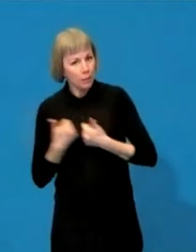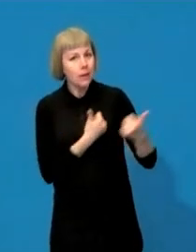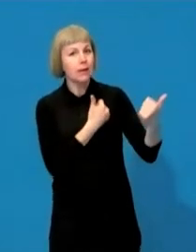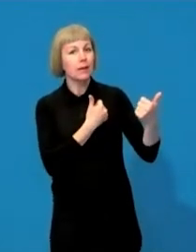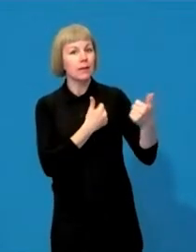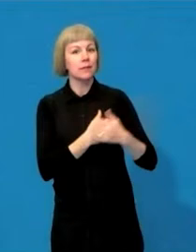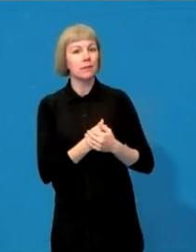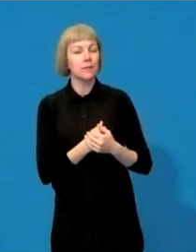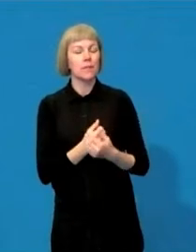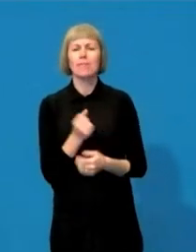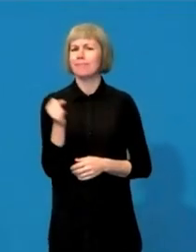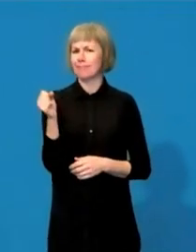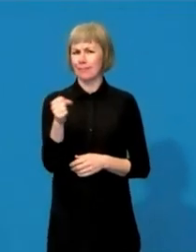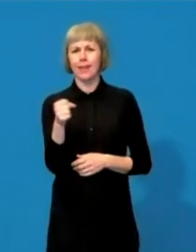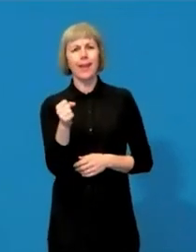Yeah.